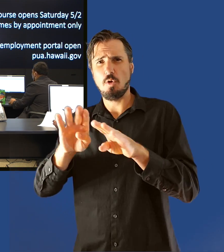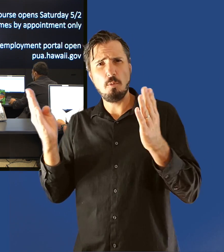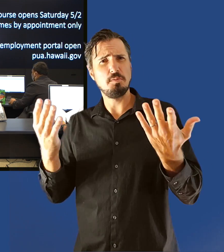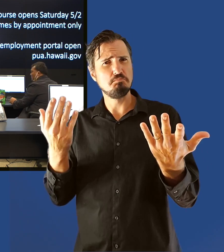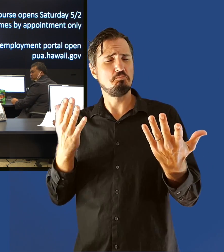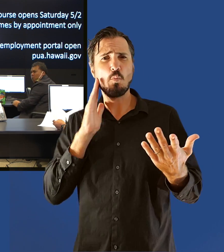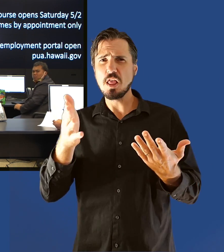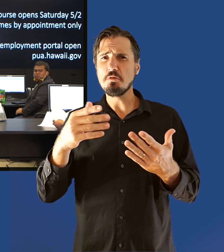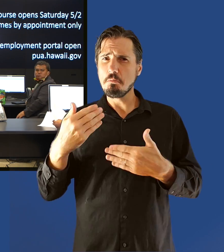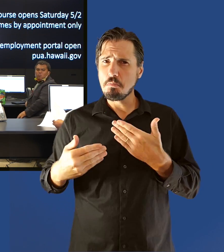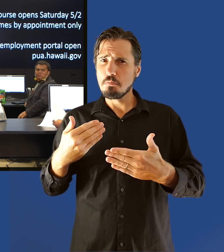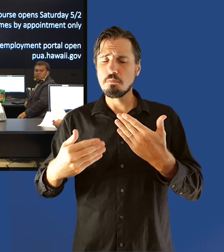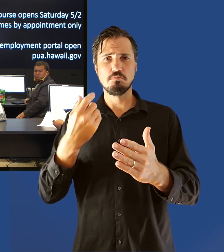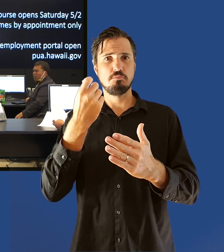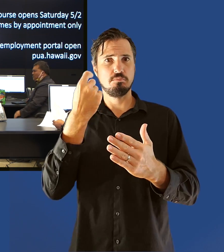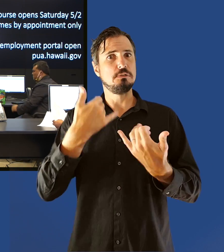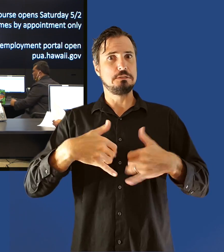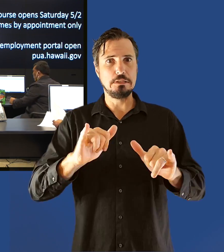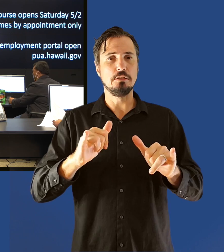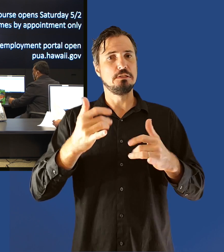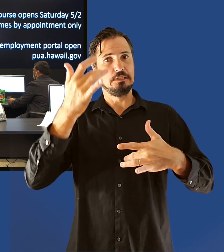Especially since bringing people back to work requires movement.